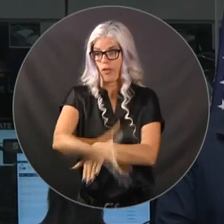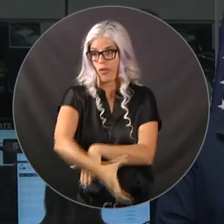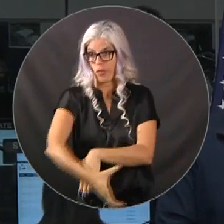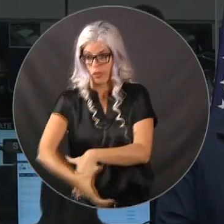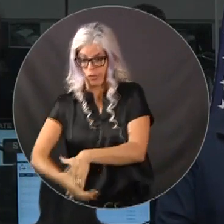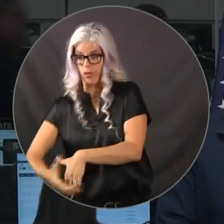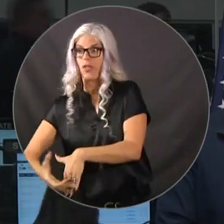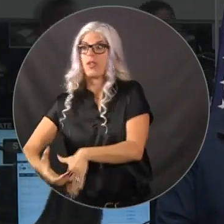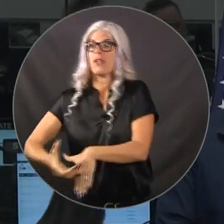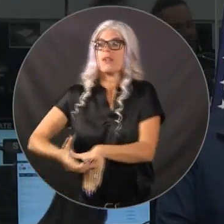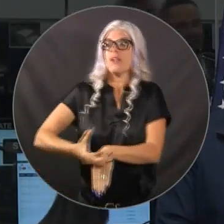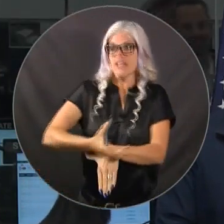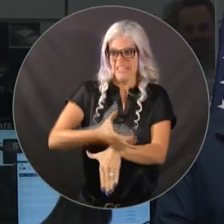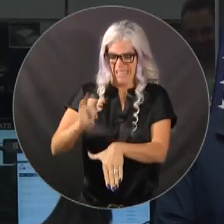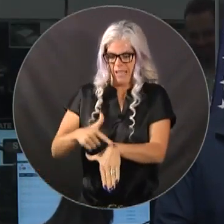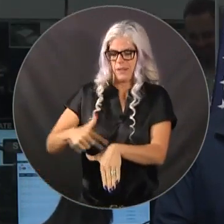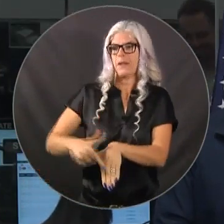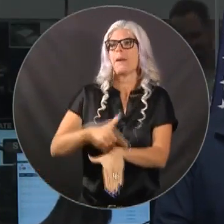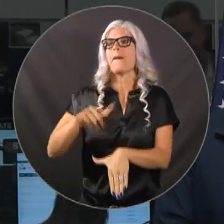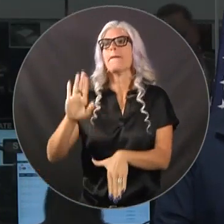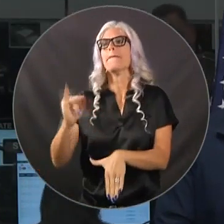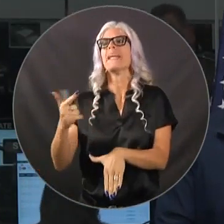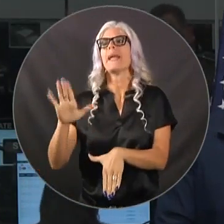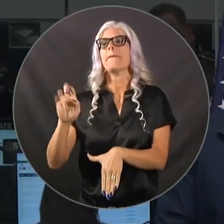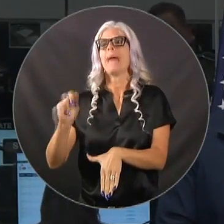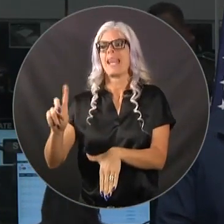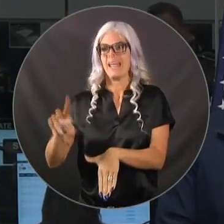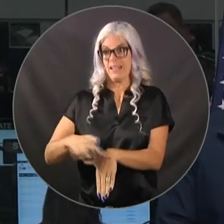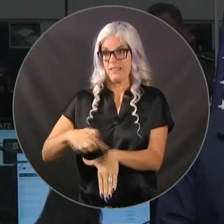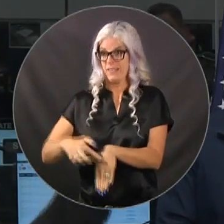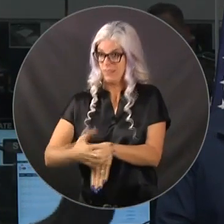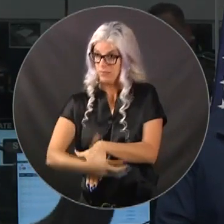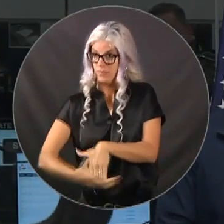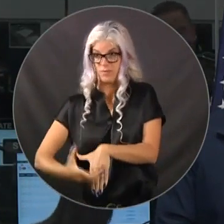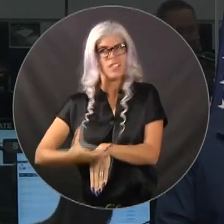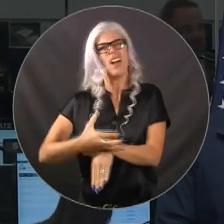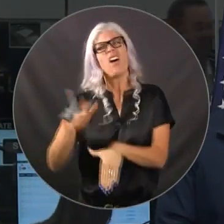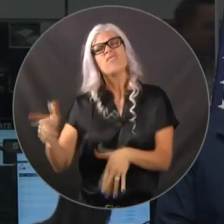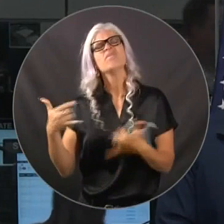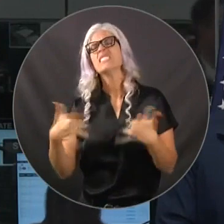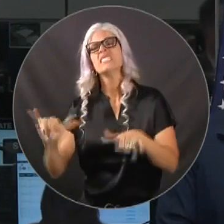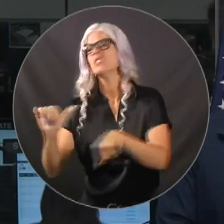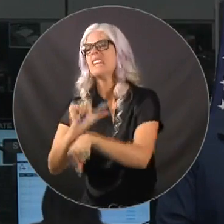this afternoon. There rem weather, including isolat